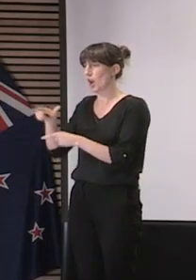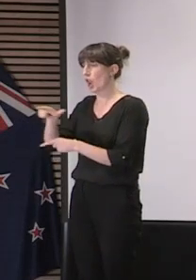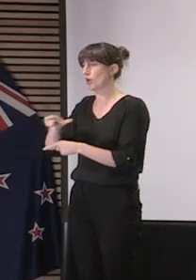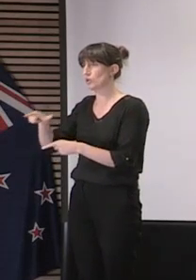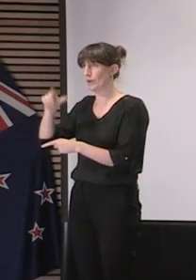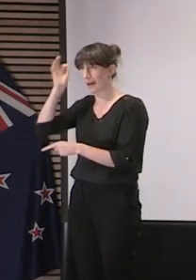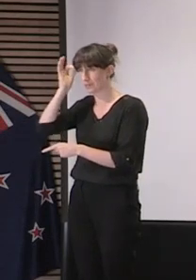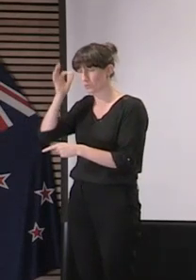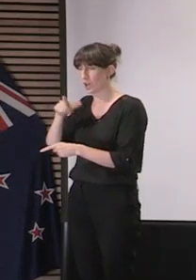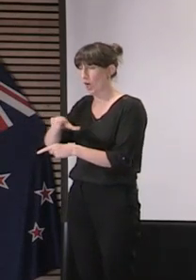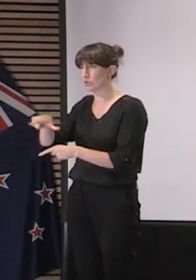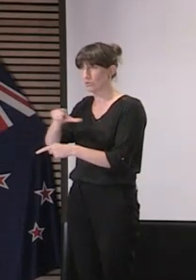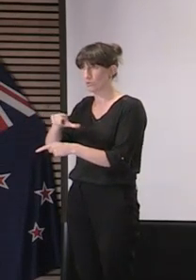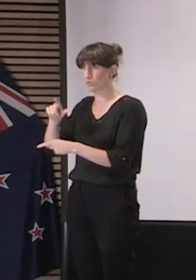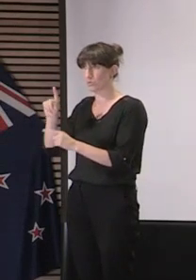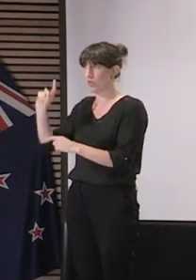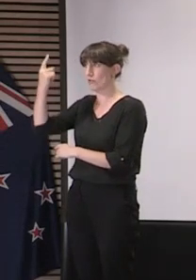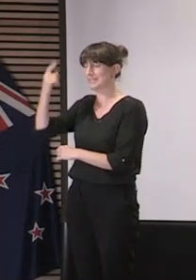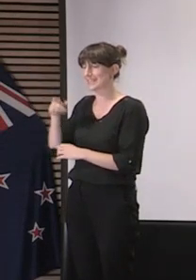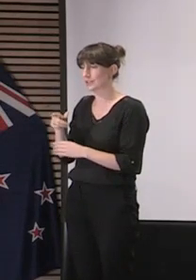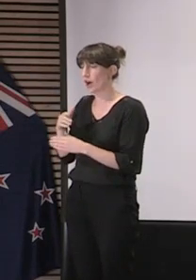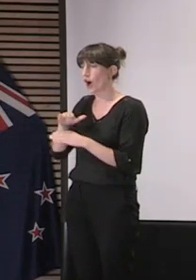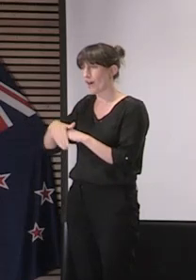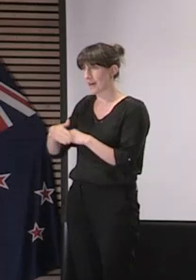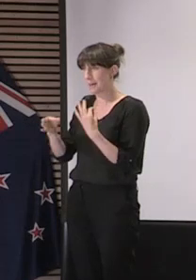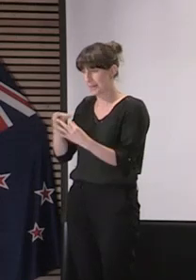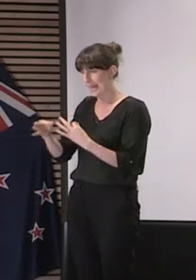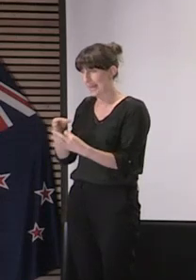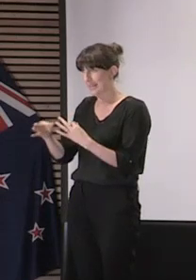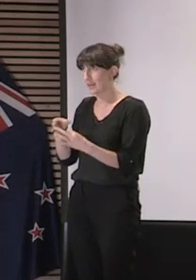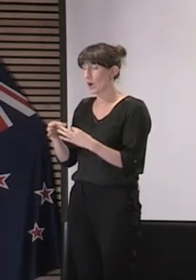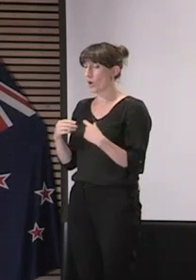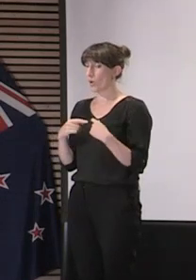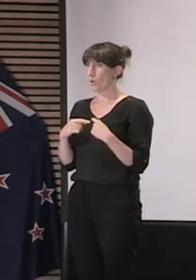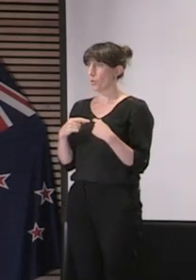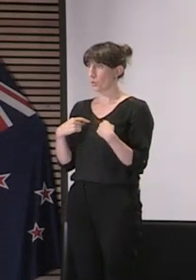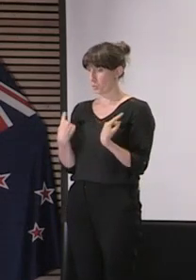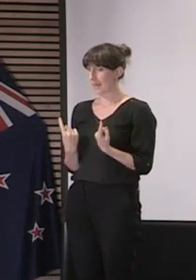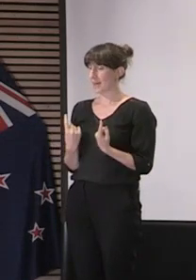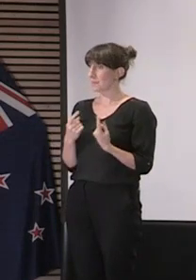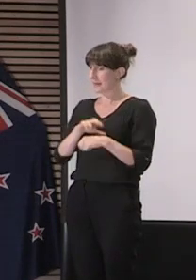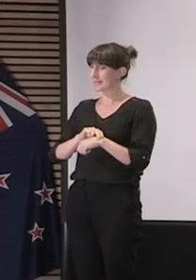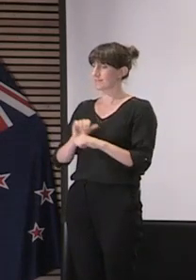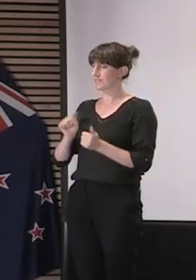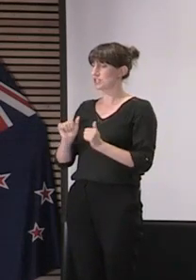authorities, Civil Defence Emergency Management controllers, to talk about local risks and decide a way